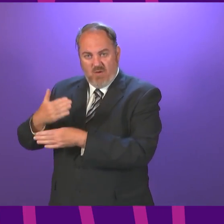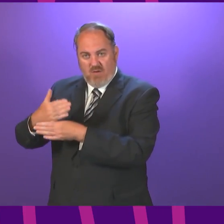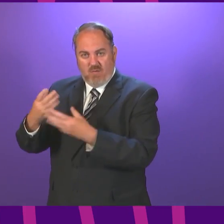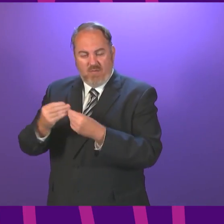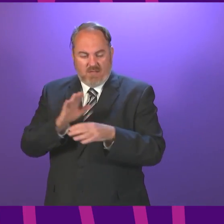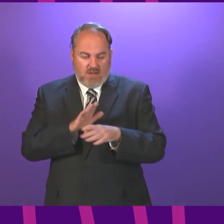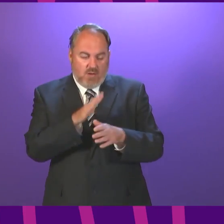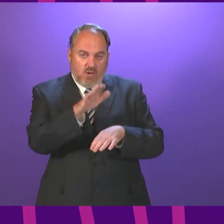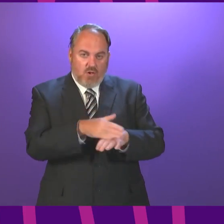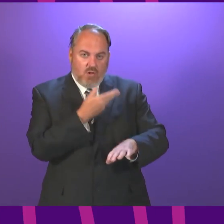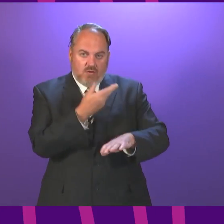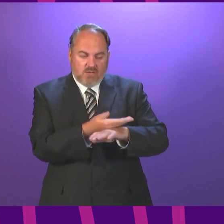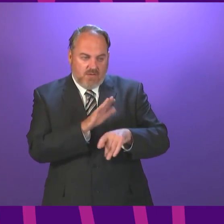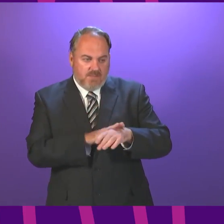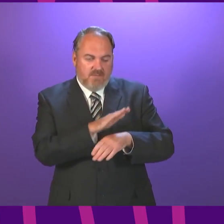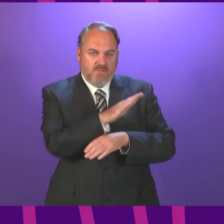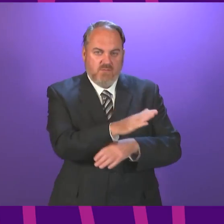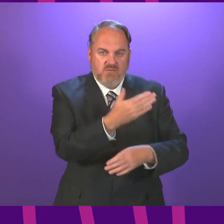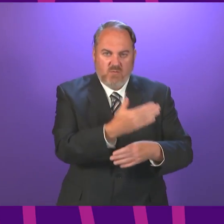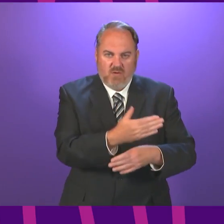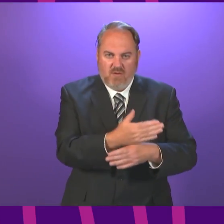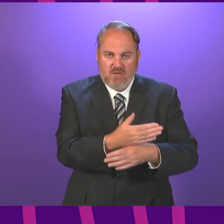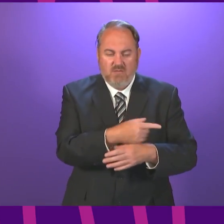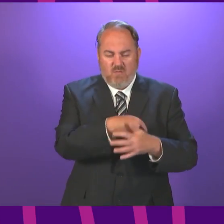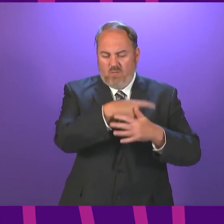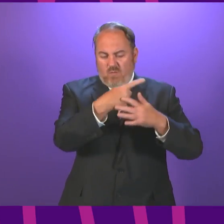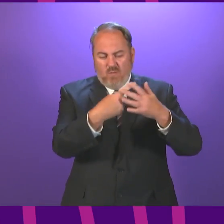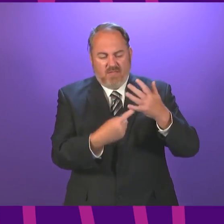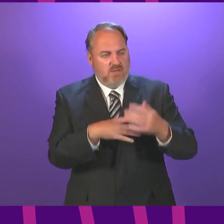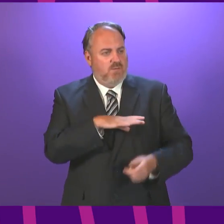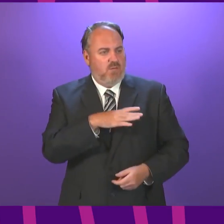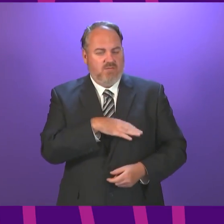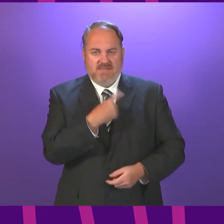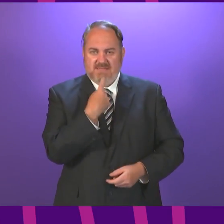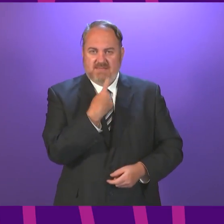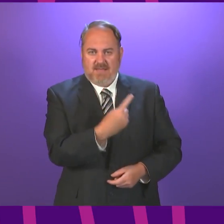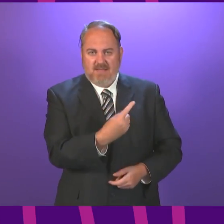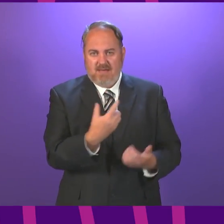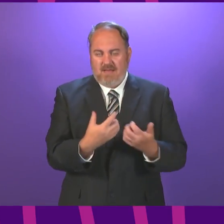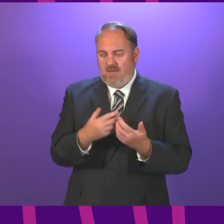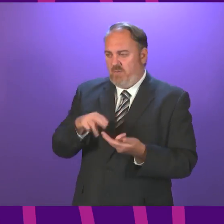to improve lives. On all the work that Mr Sarwar mentioned and more—how we increase capacity in and access